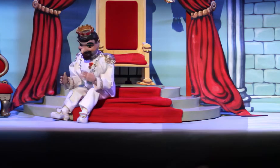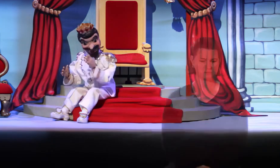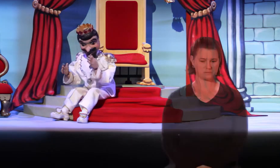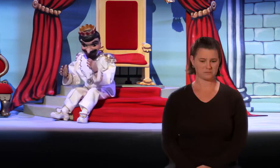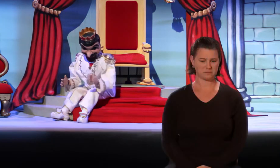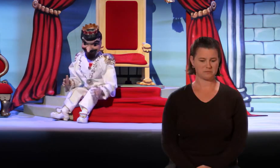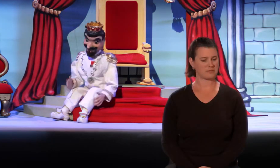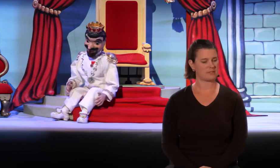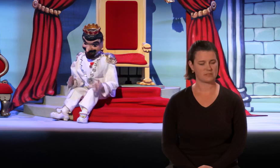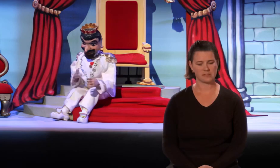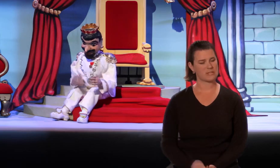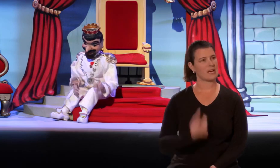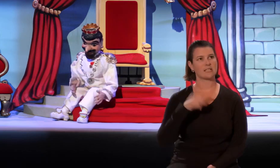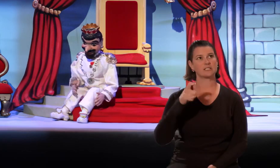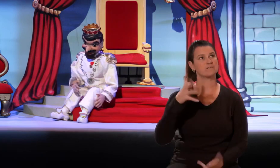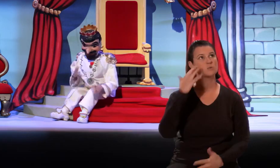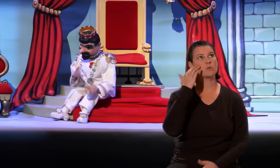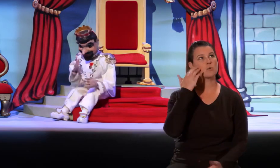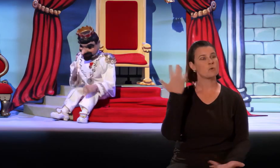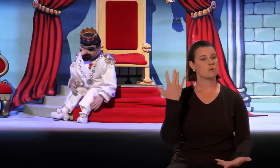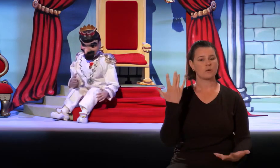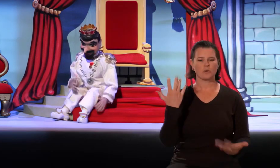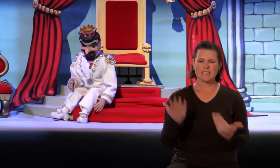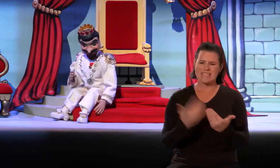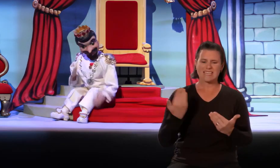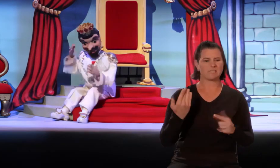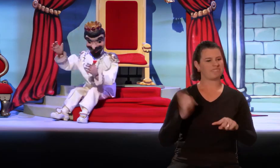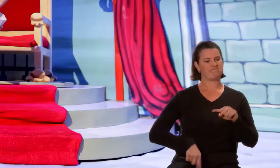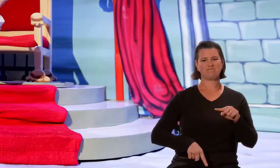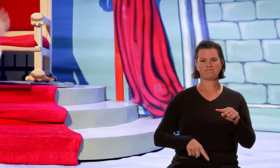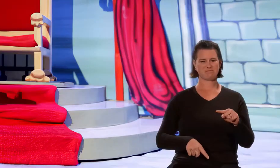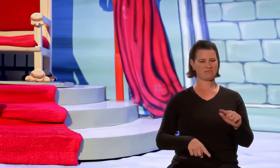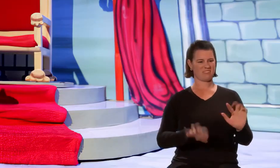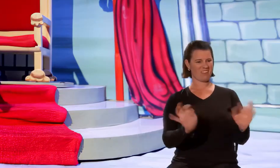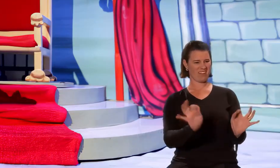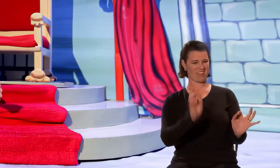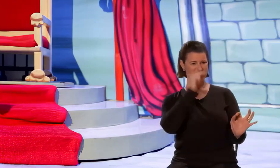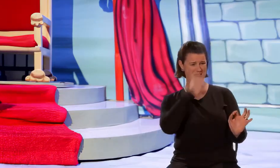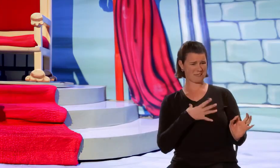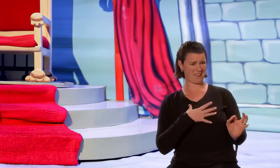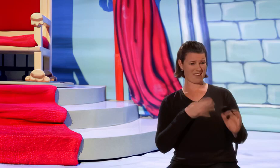I should have known this was too easy. How foolish to think that a mere jester could solve so weighty a problem.